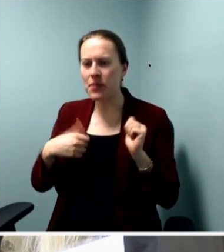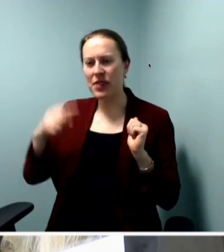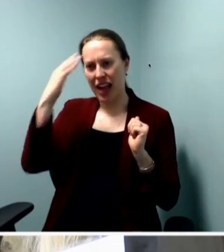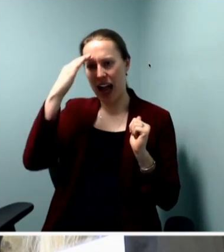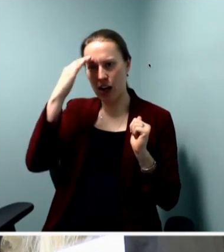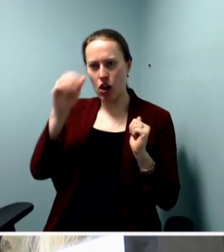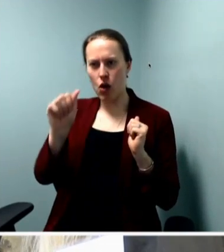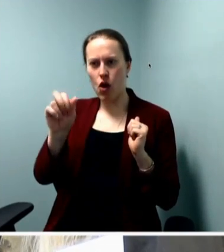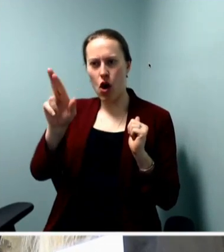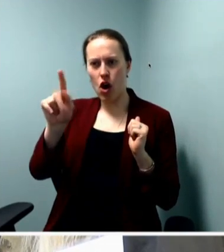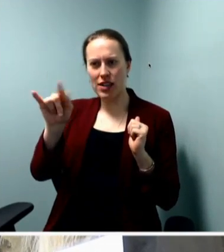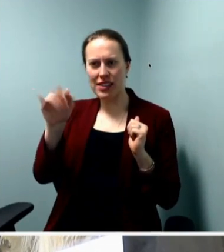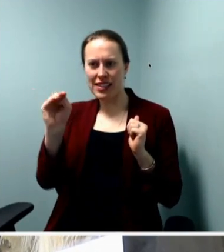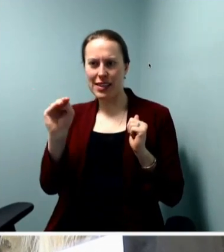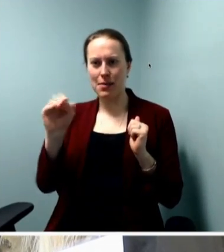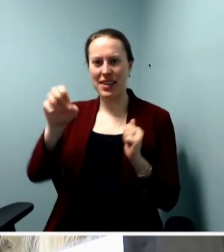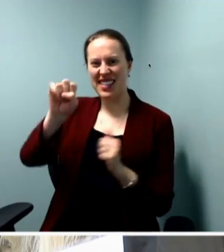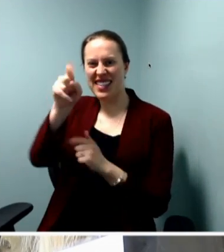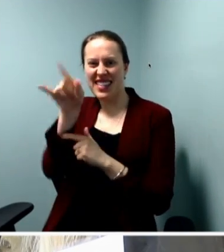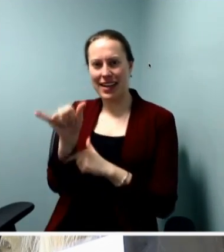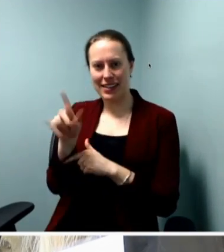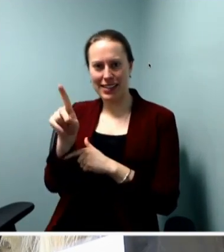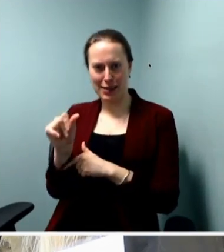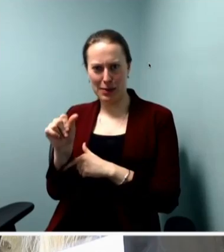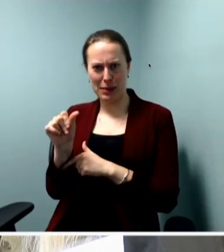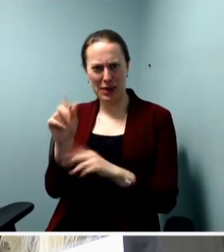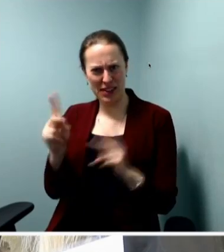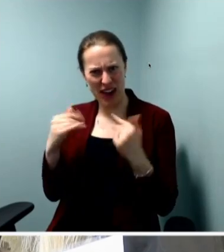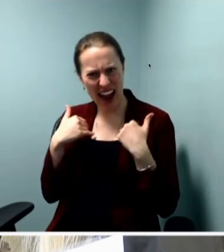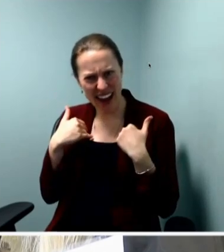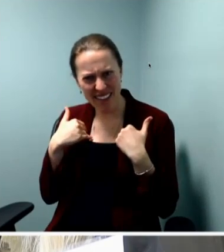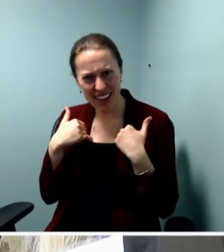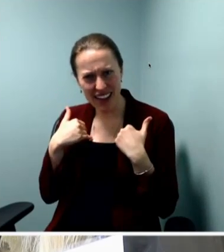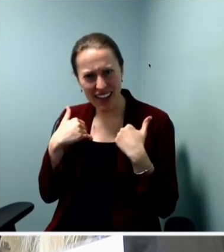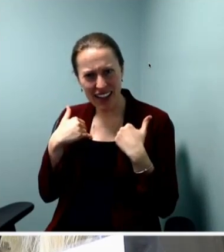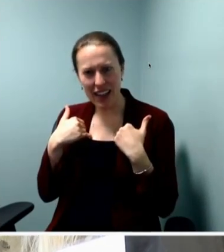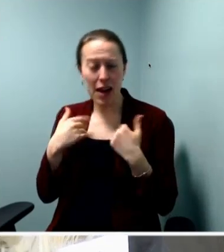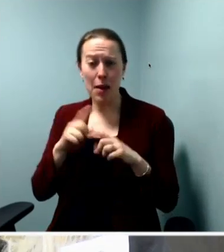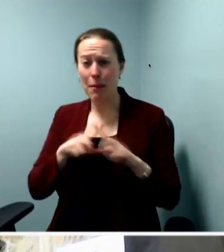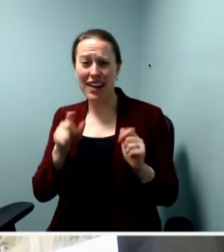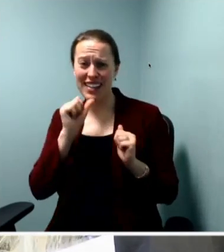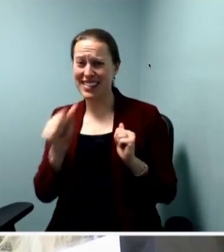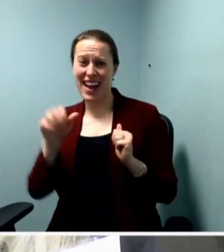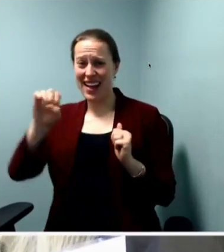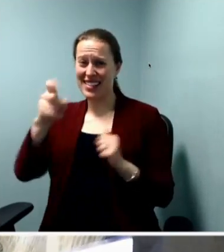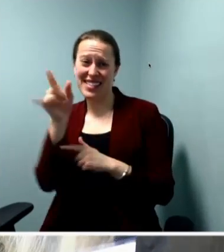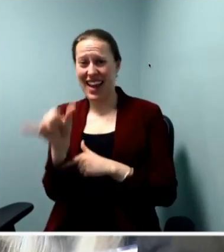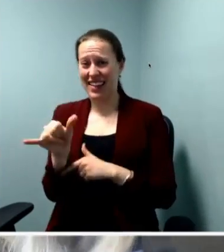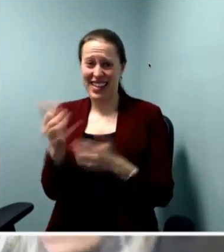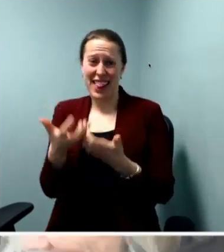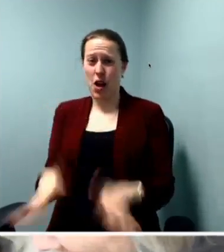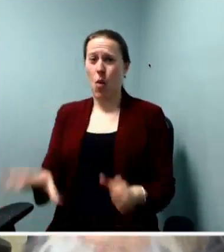Nobody wants to be in cerebral palsy, right? That ain't sexy no more, we want the puzzle piece-- You'll get your turn.